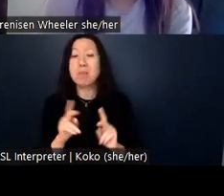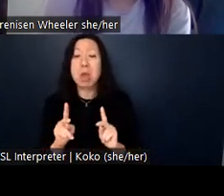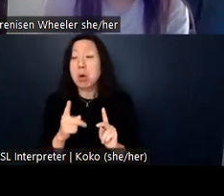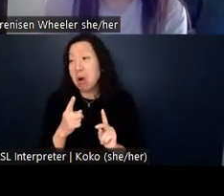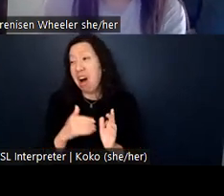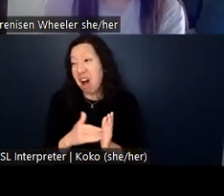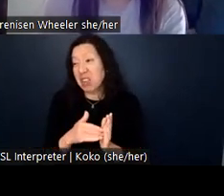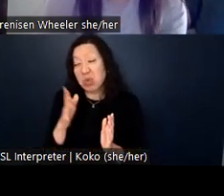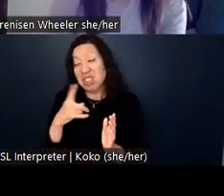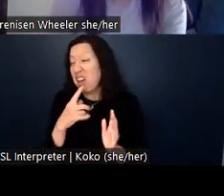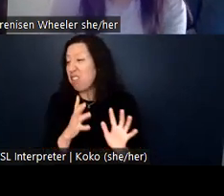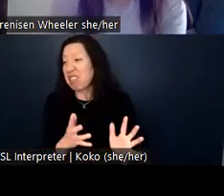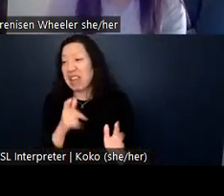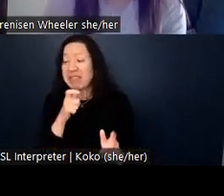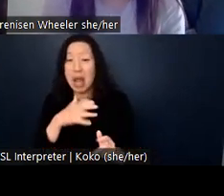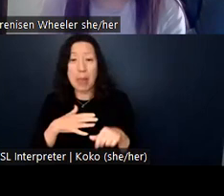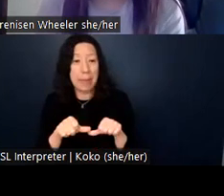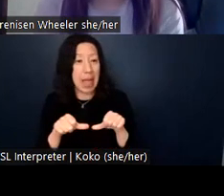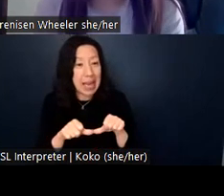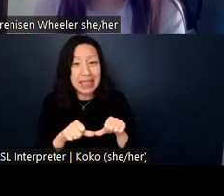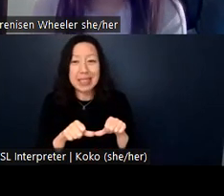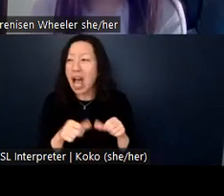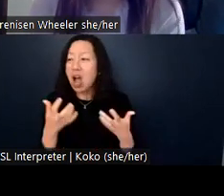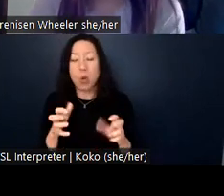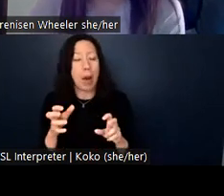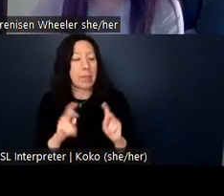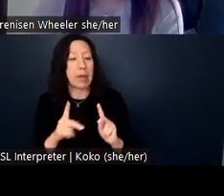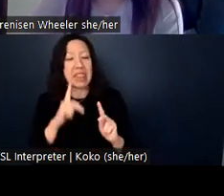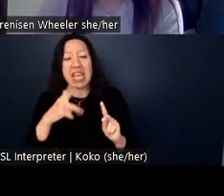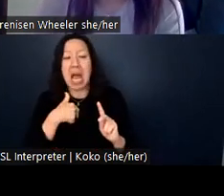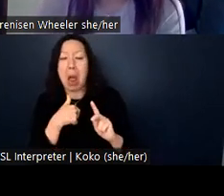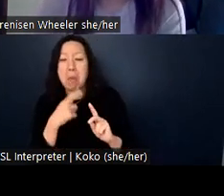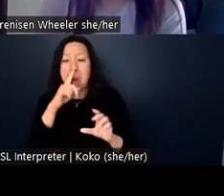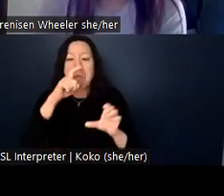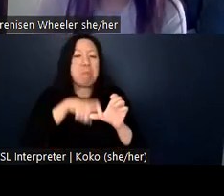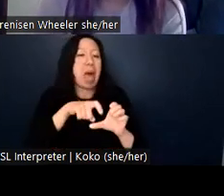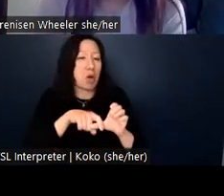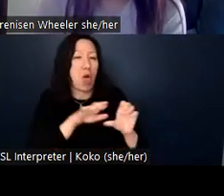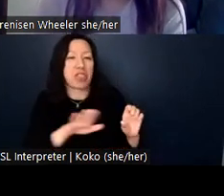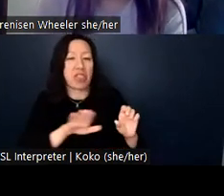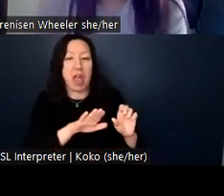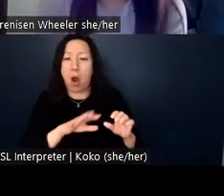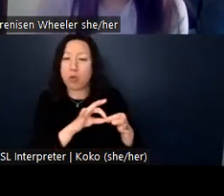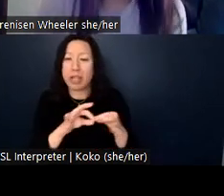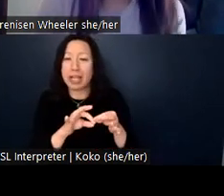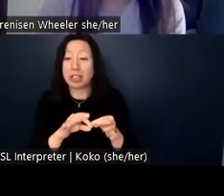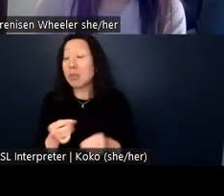my place some people think I go. 13:15:46 I don't want someone to think i'm meddling in their relationship, or other people would say you know hope that someone else